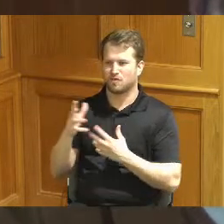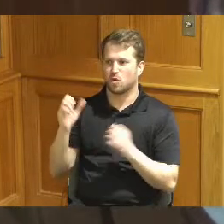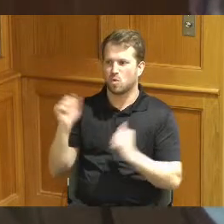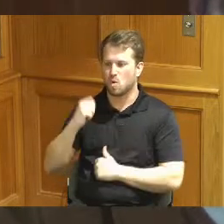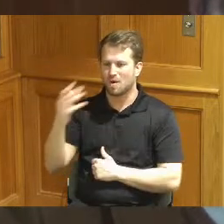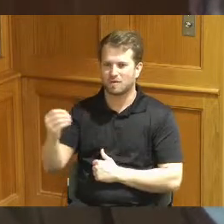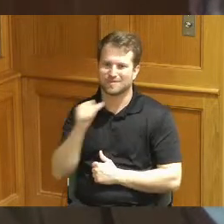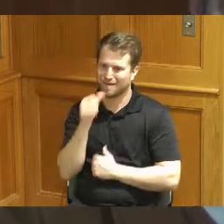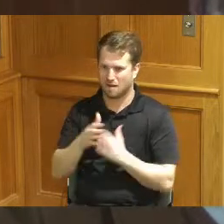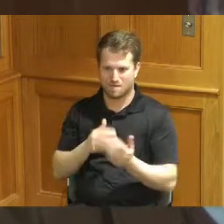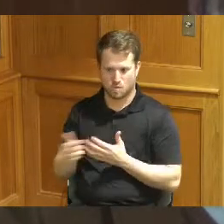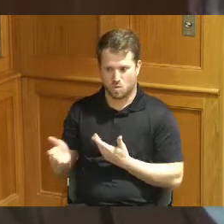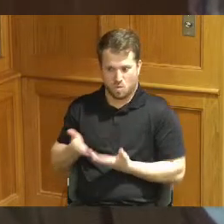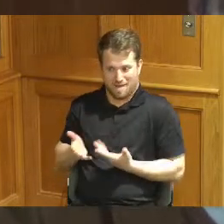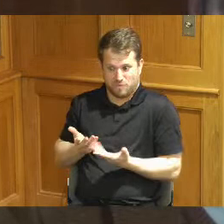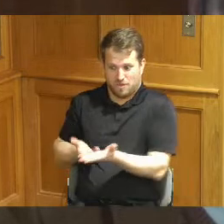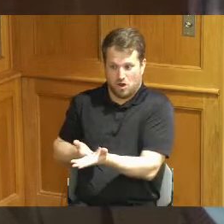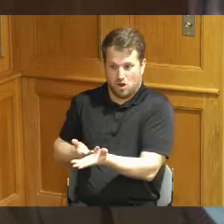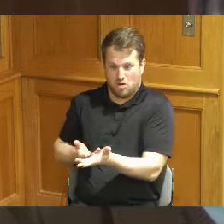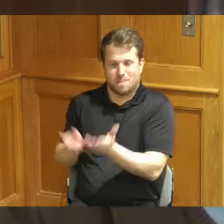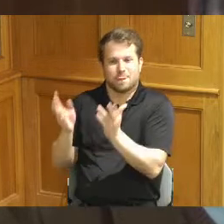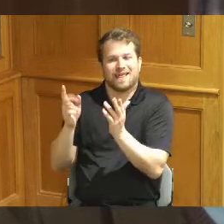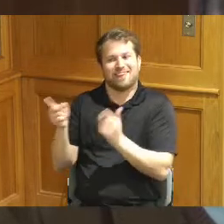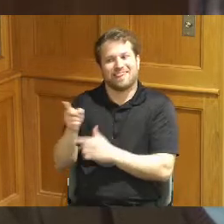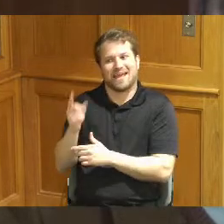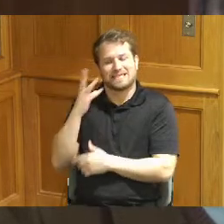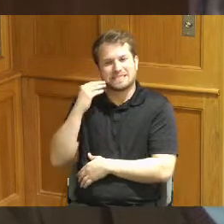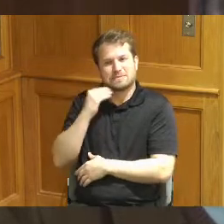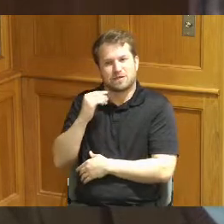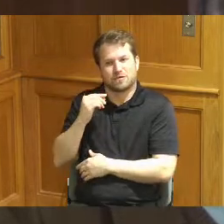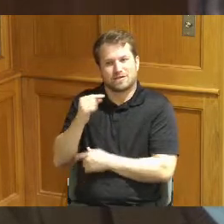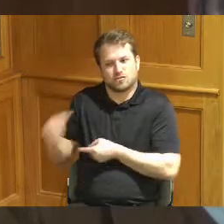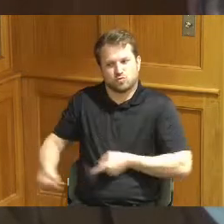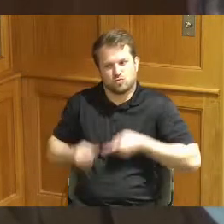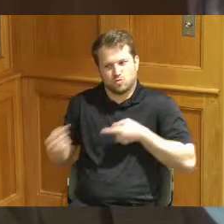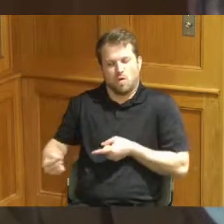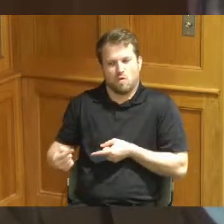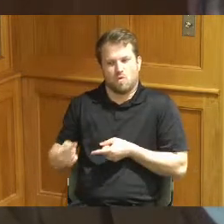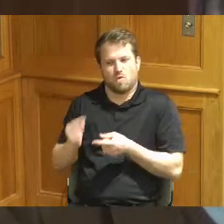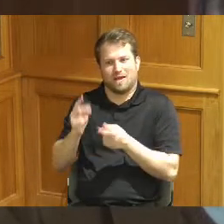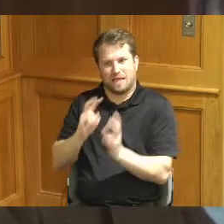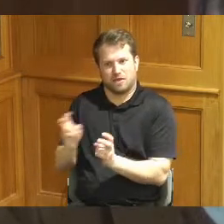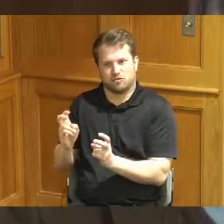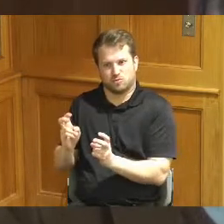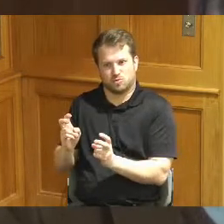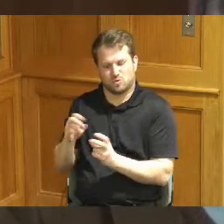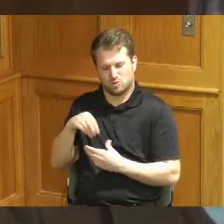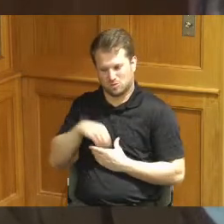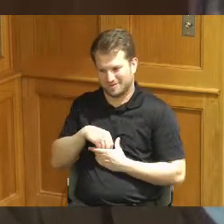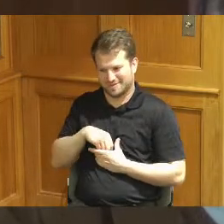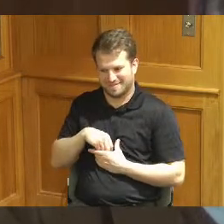they are they've got issues that prevent them from being in a shelter and and some folks are setting